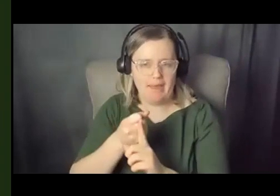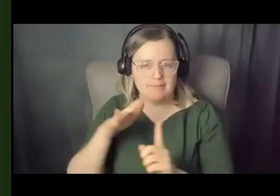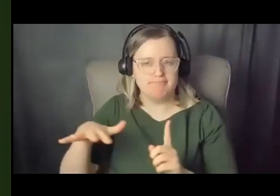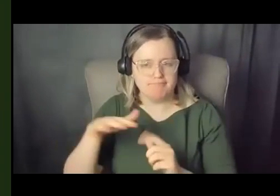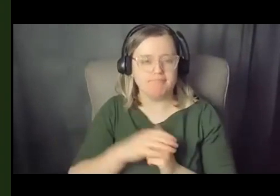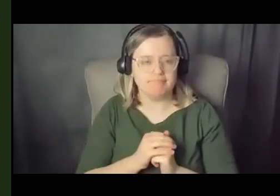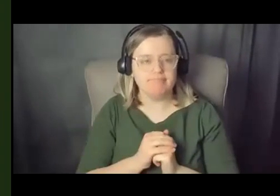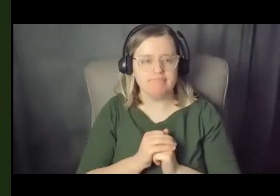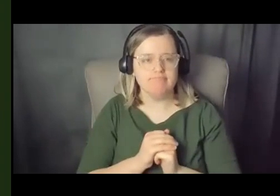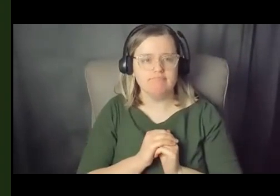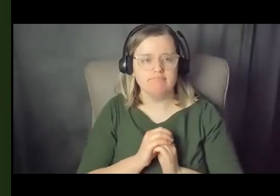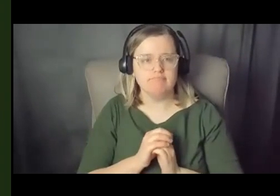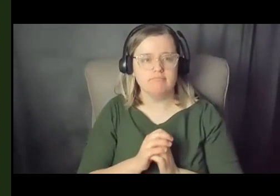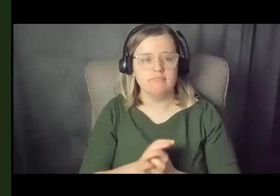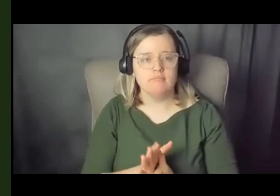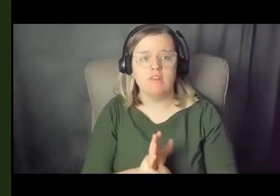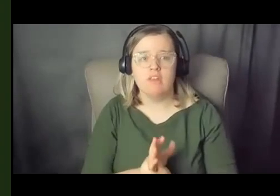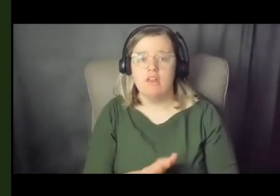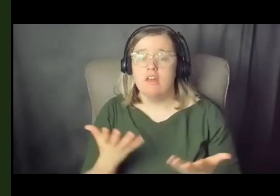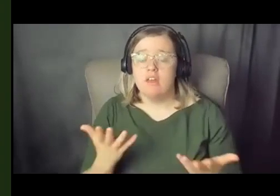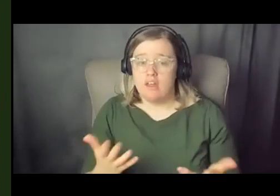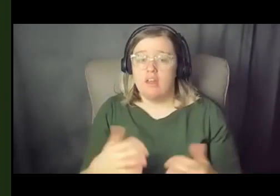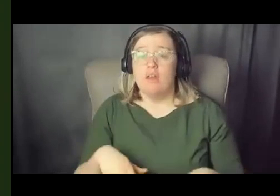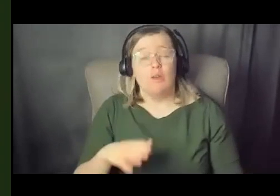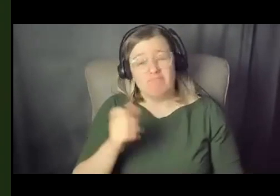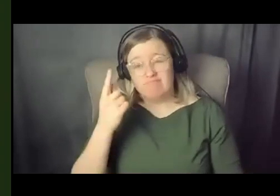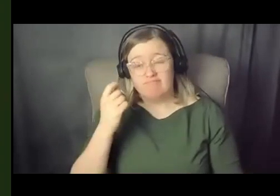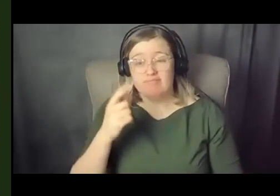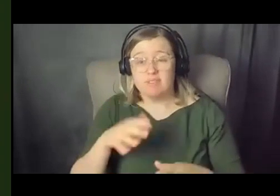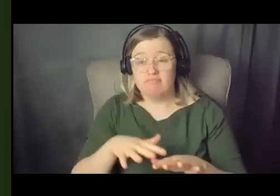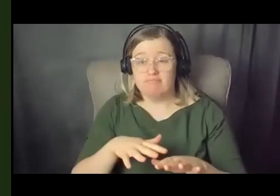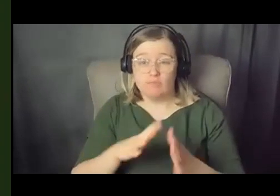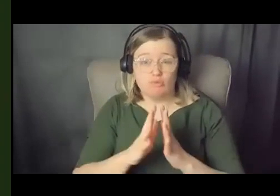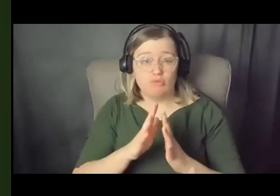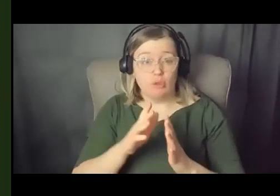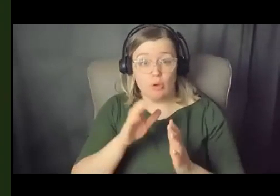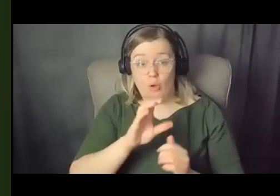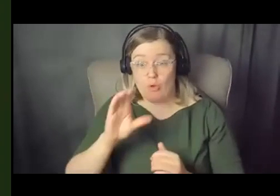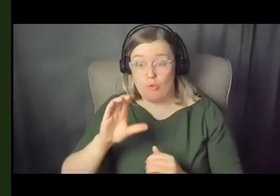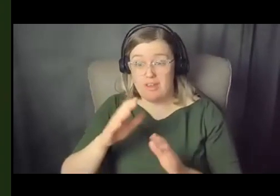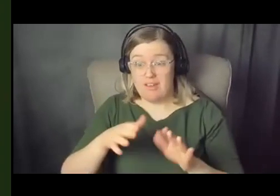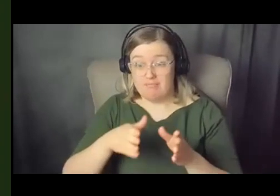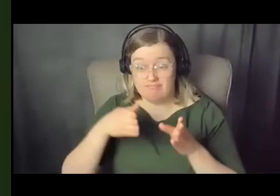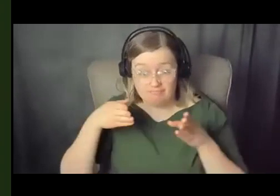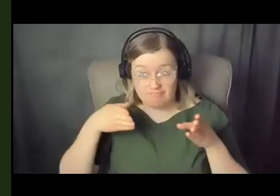So there are -- will be impacts on Coal Creek Parkway itself.